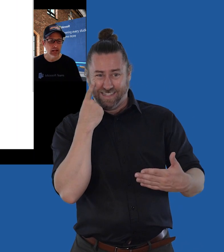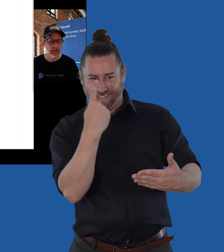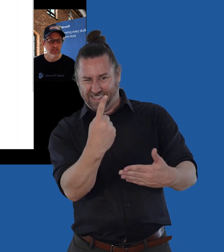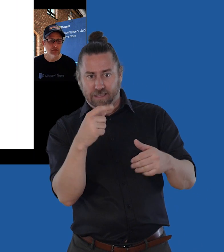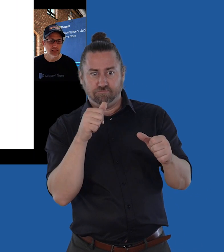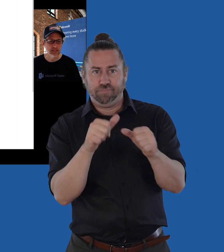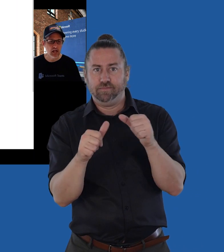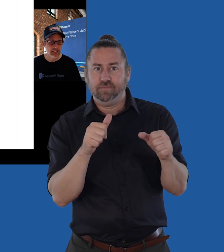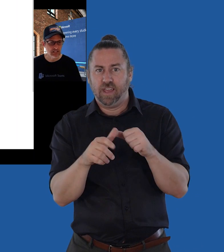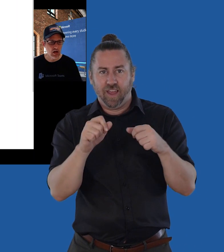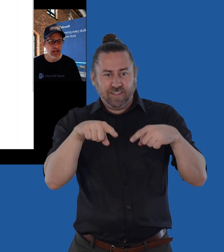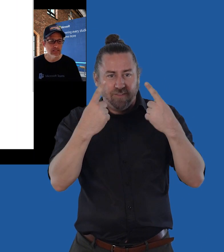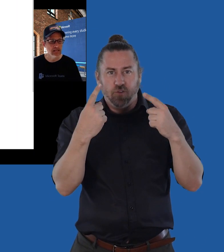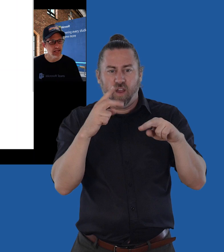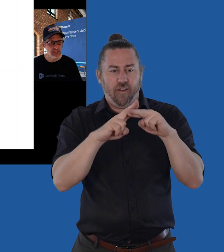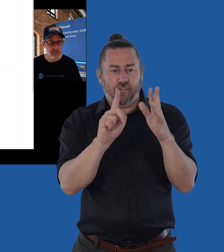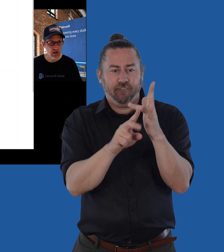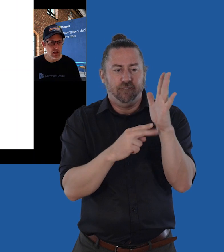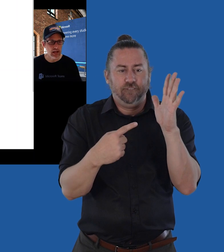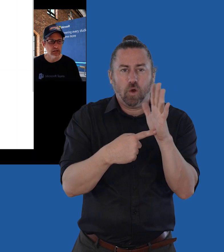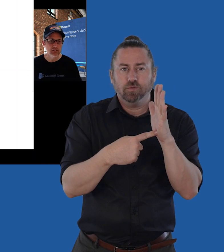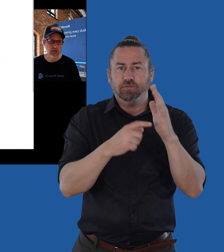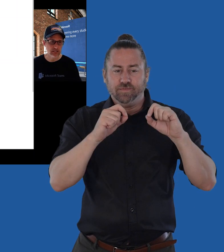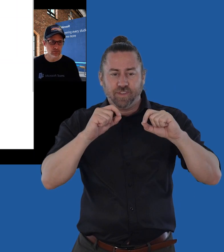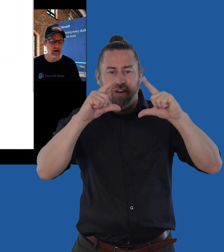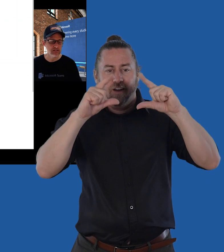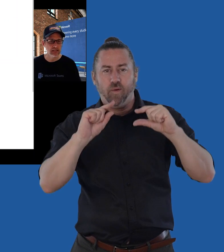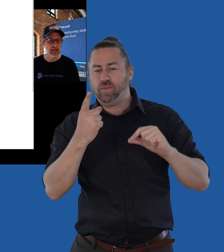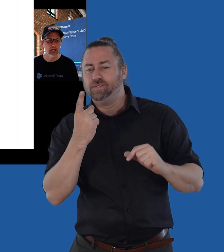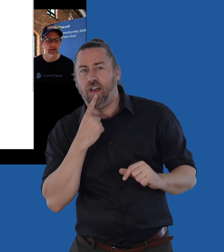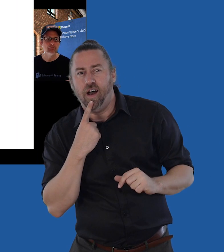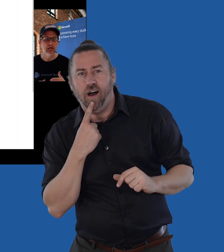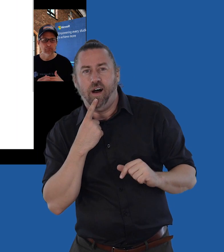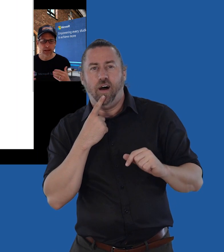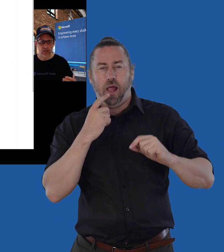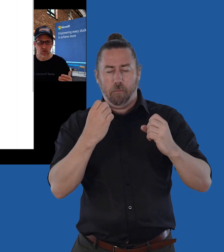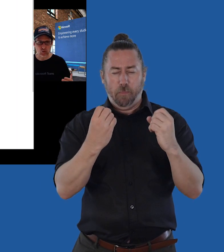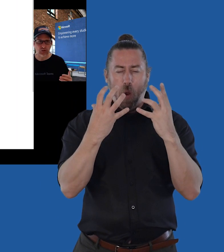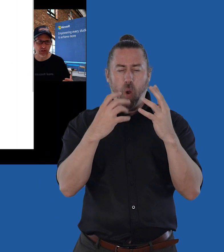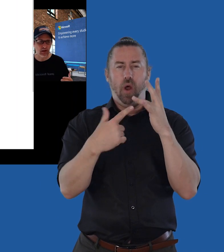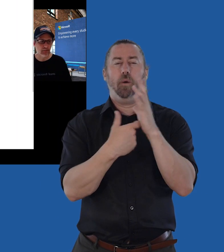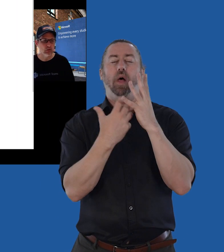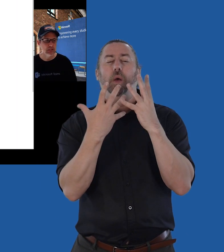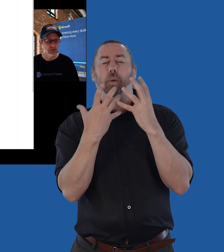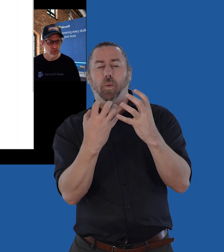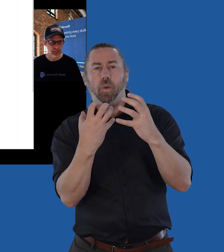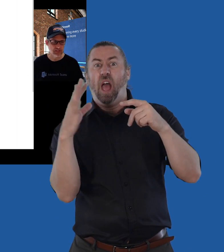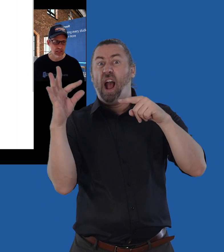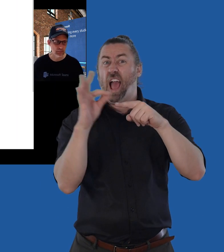OK, so things like size, and style, and transparency, and color, making sure that they're able to be seen.